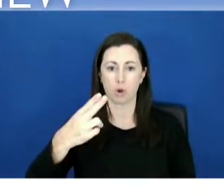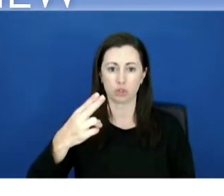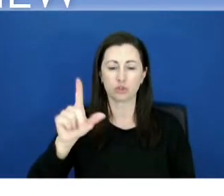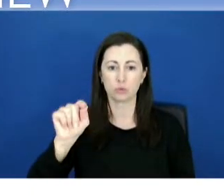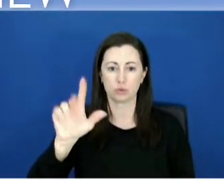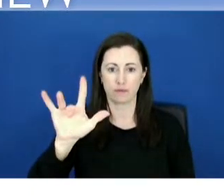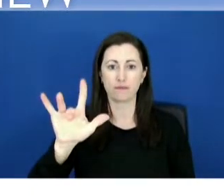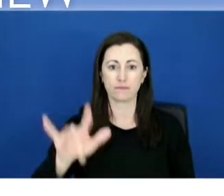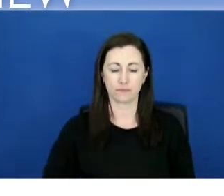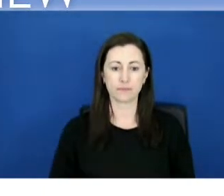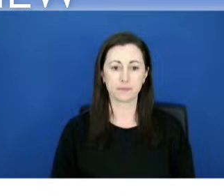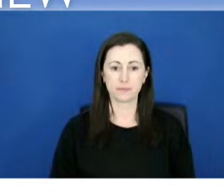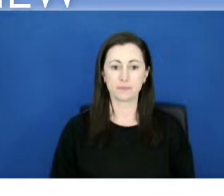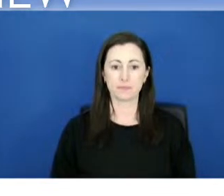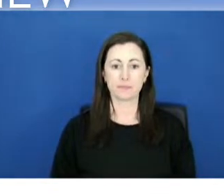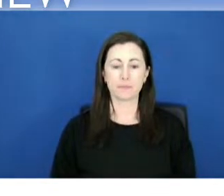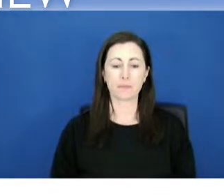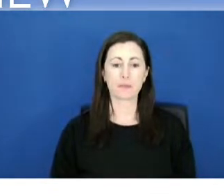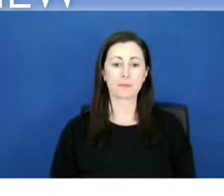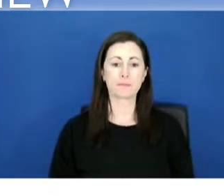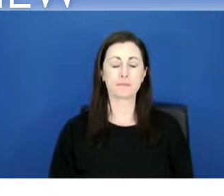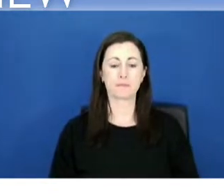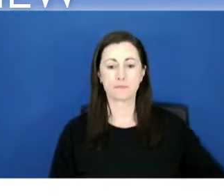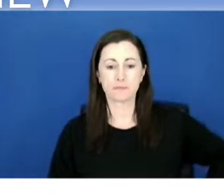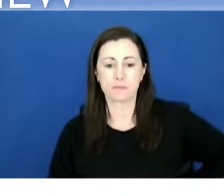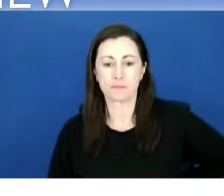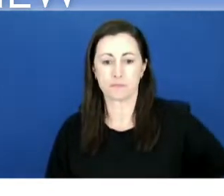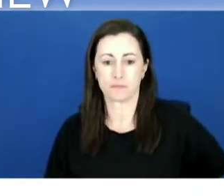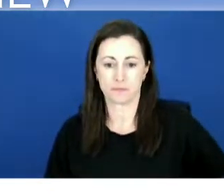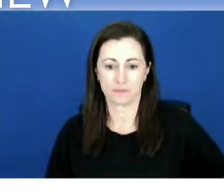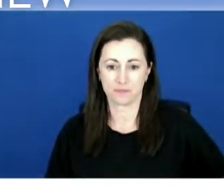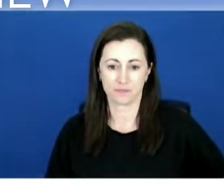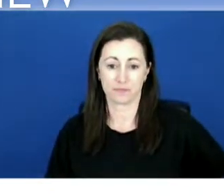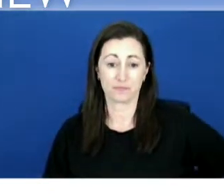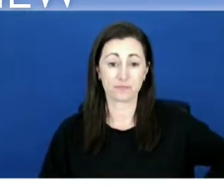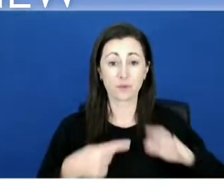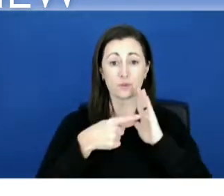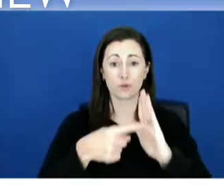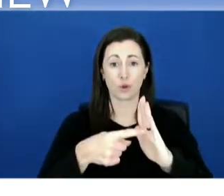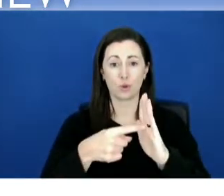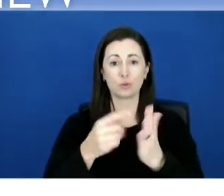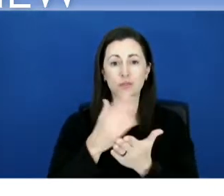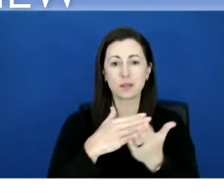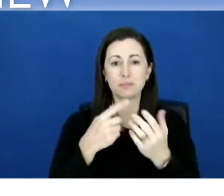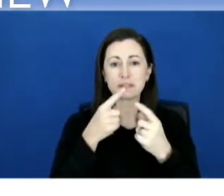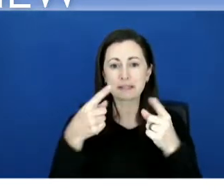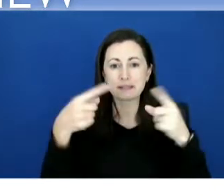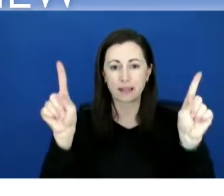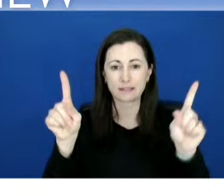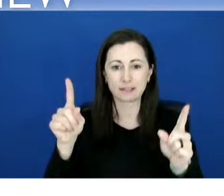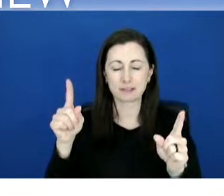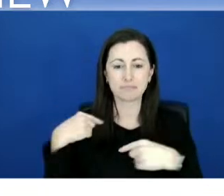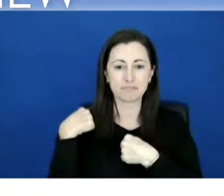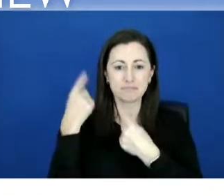AND SHARON POINT CLOSED IN MARCH OF 2025.